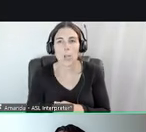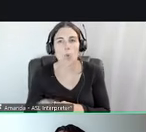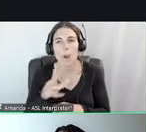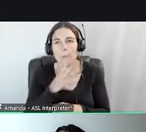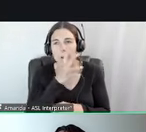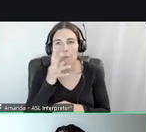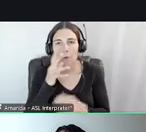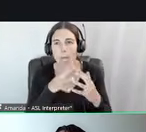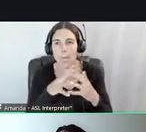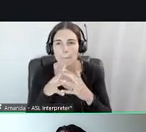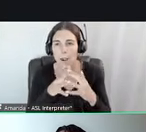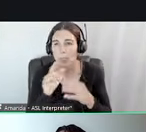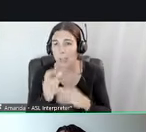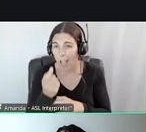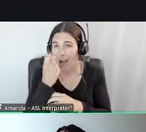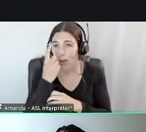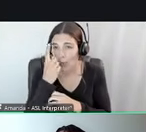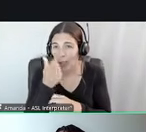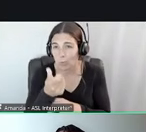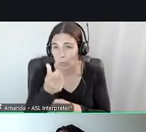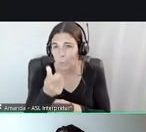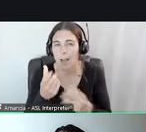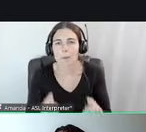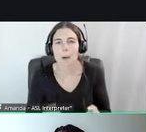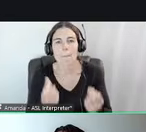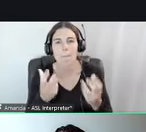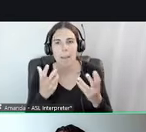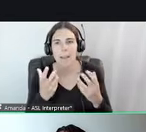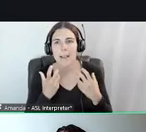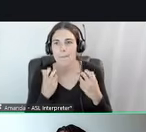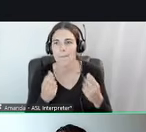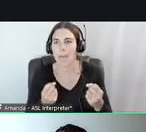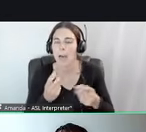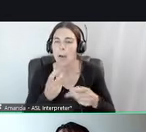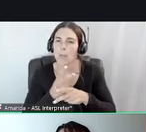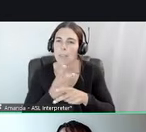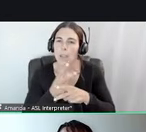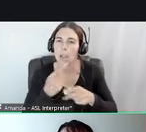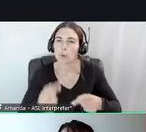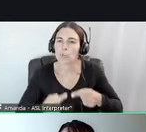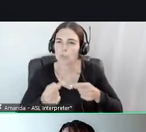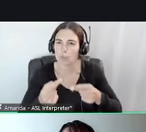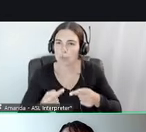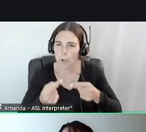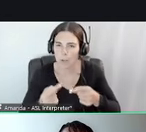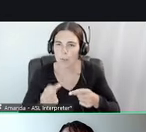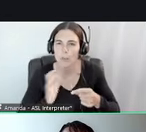understands firsthand many of the healthc care challenges that our rural communities face. Um,